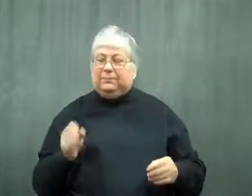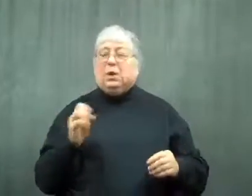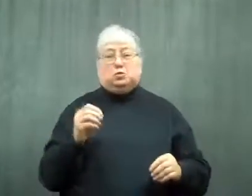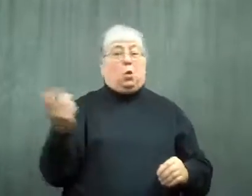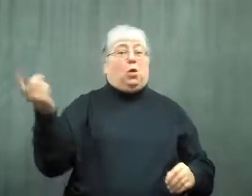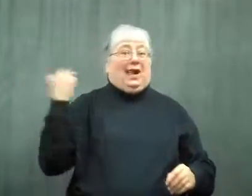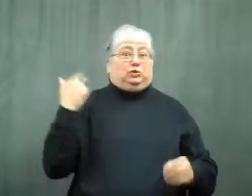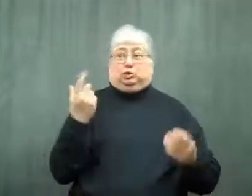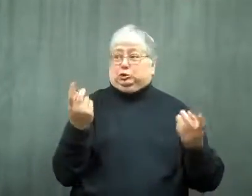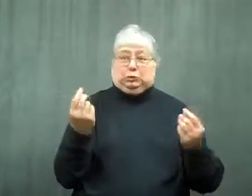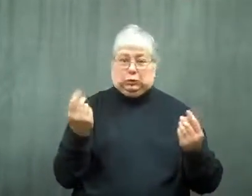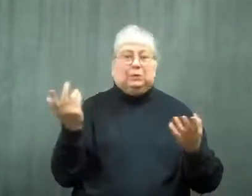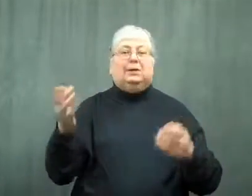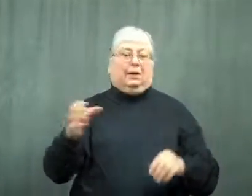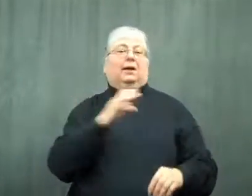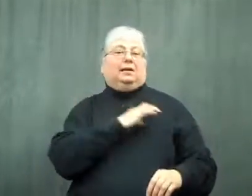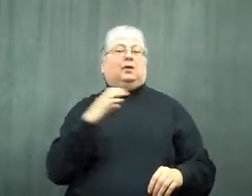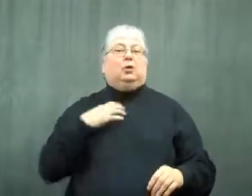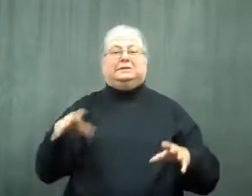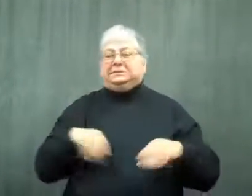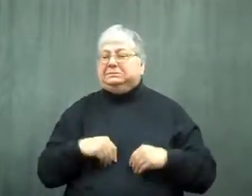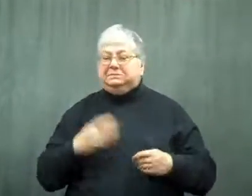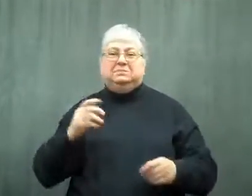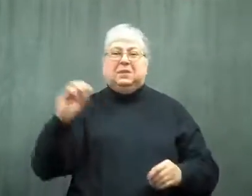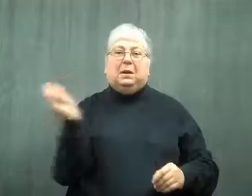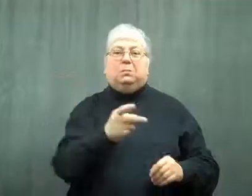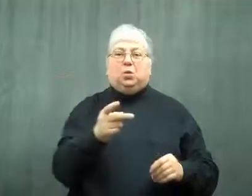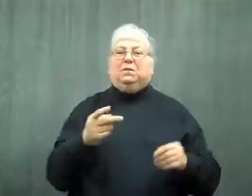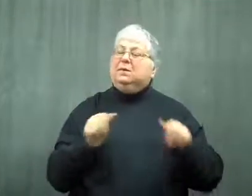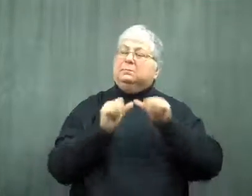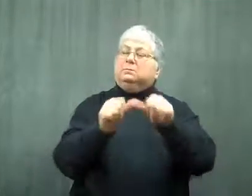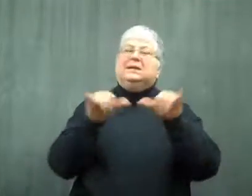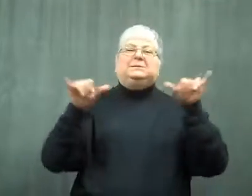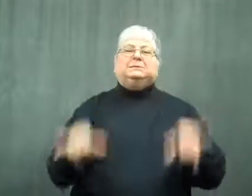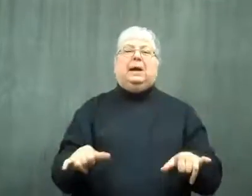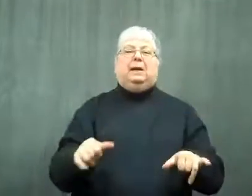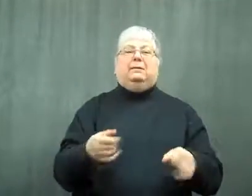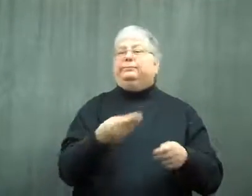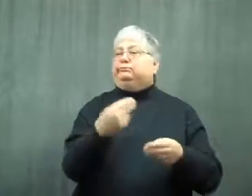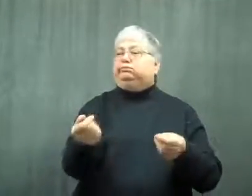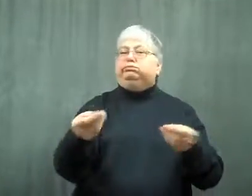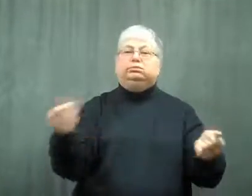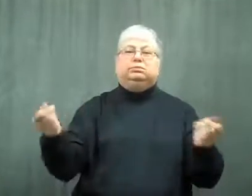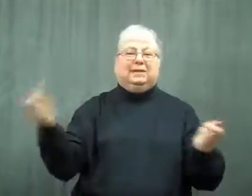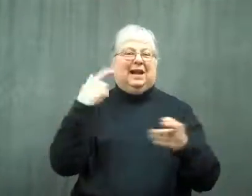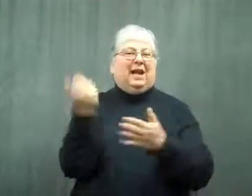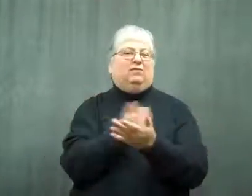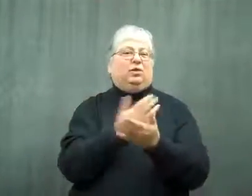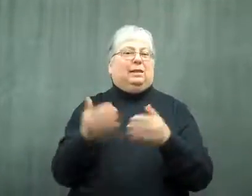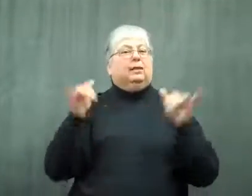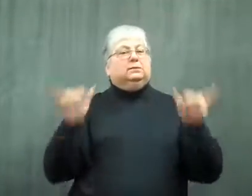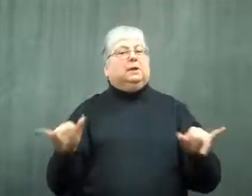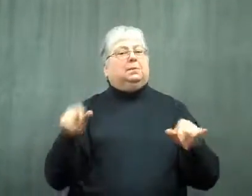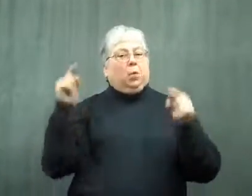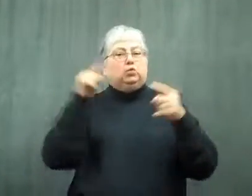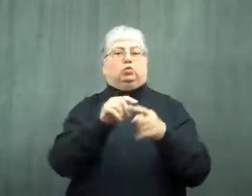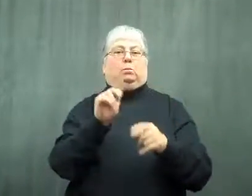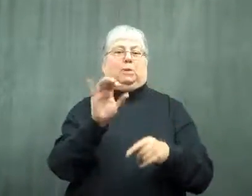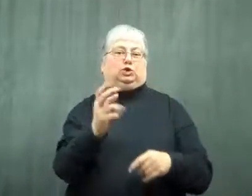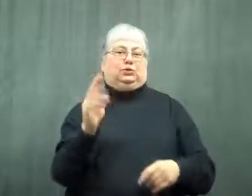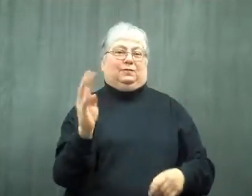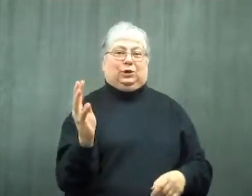To remedy that, Congress agreed to continue current spending levels til March 4.